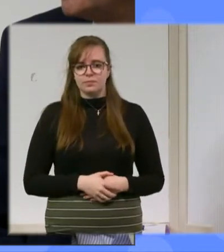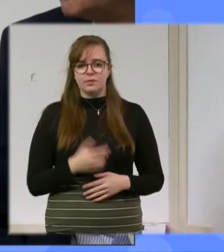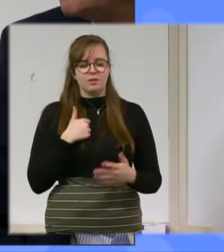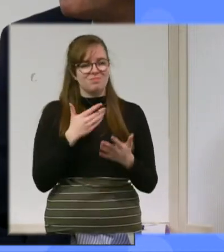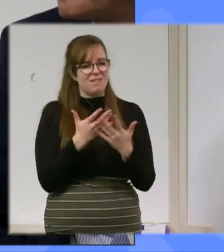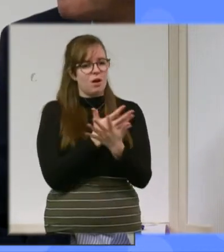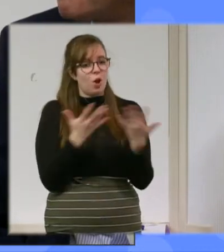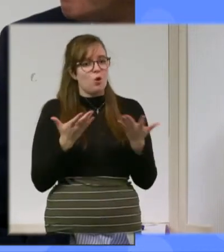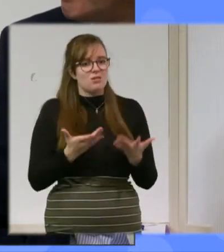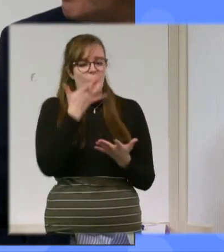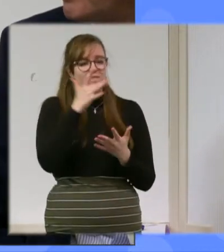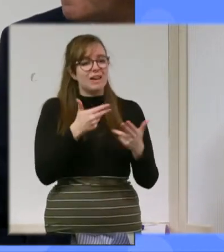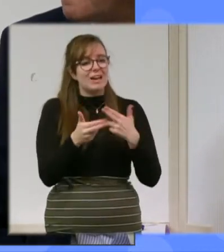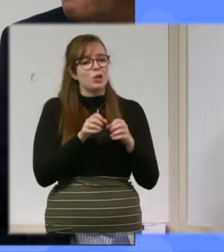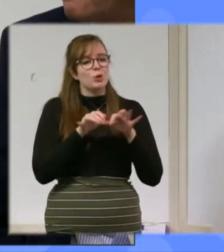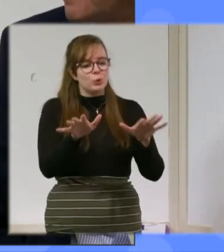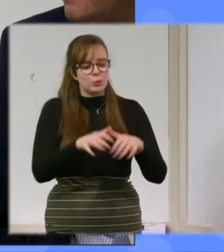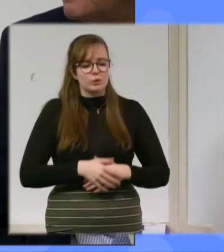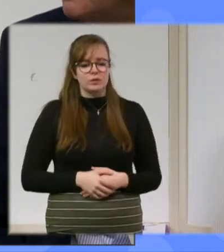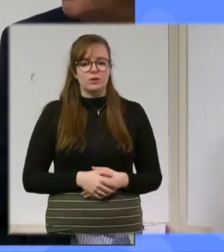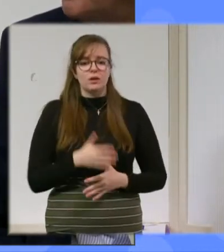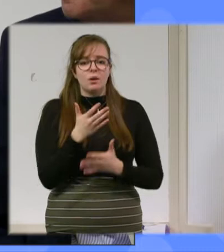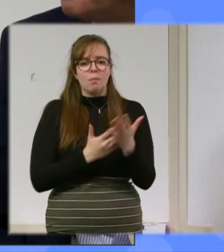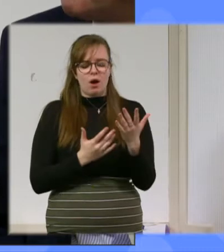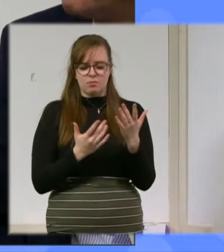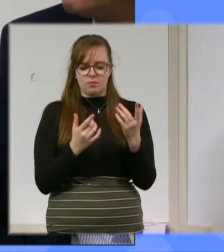I think part of the issues with many of the challenges we face we're now facing